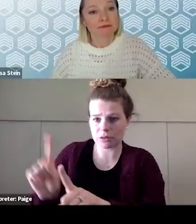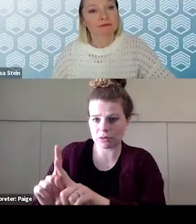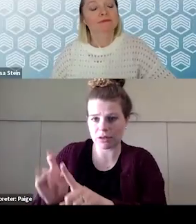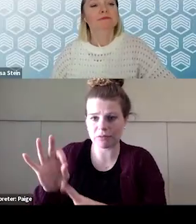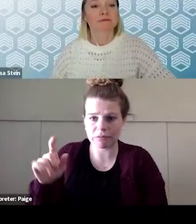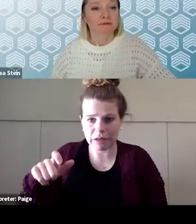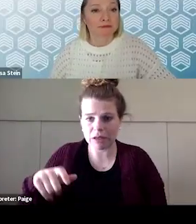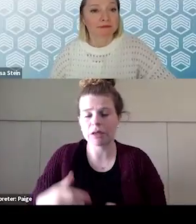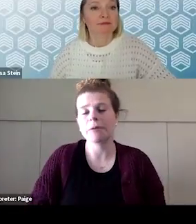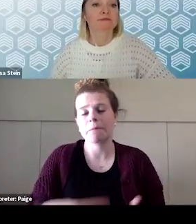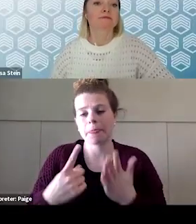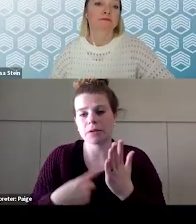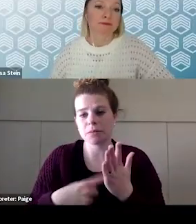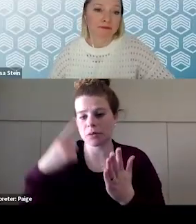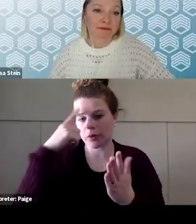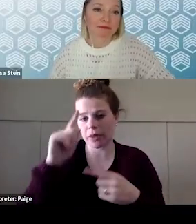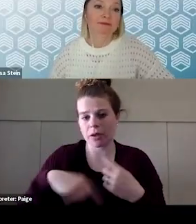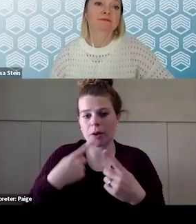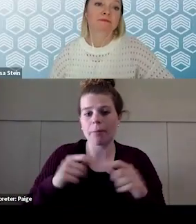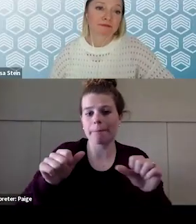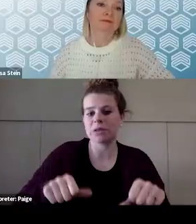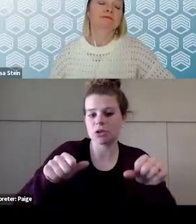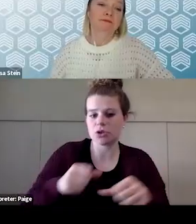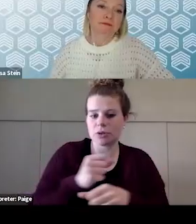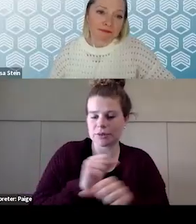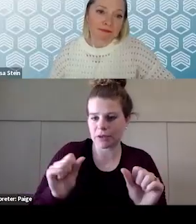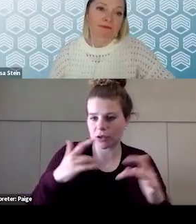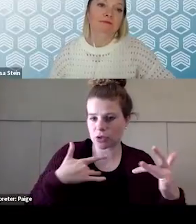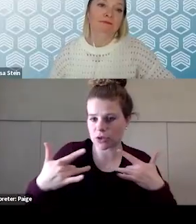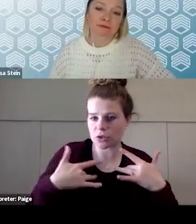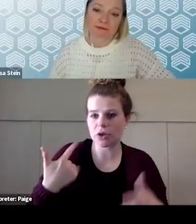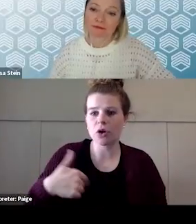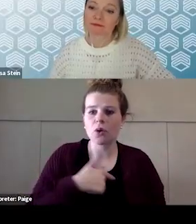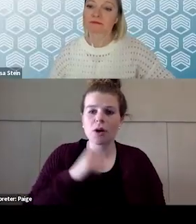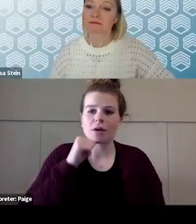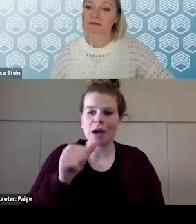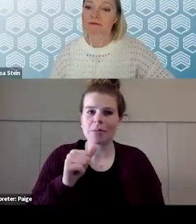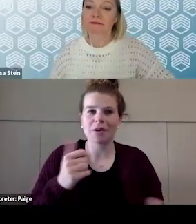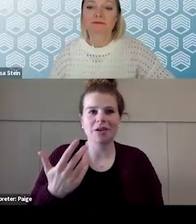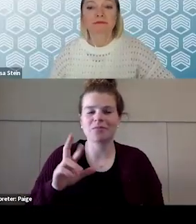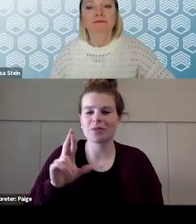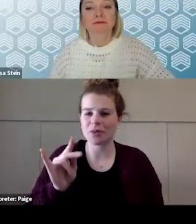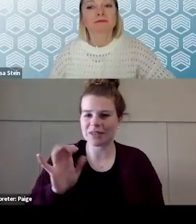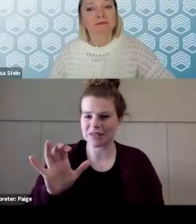when we think about the potential safety concerns, we're not really being realistic of, is that really,